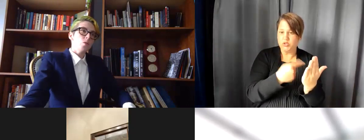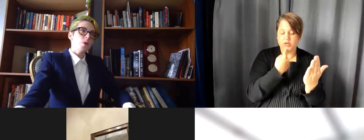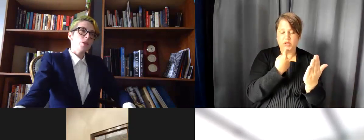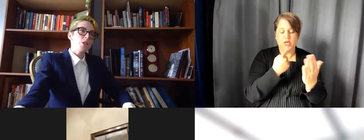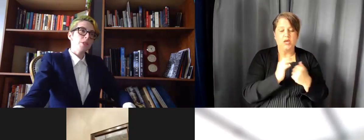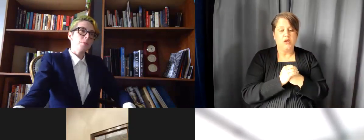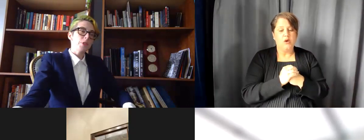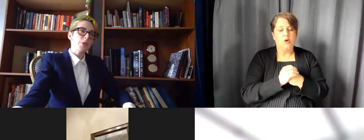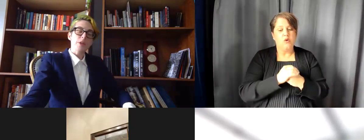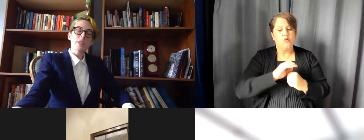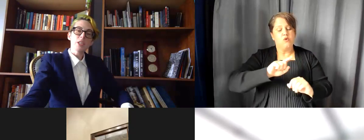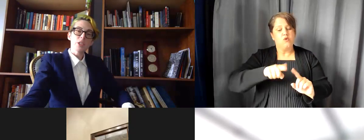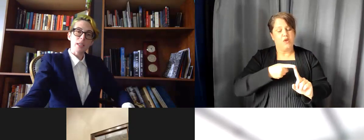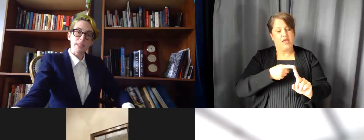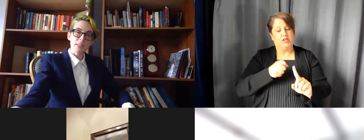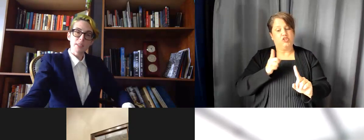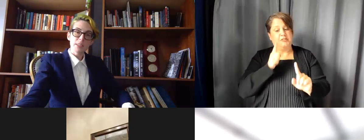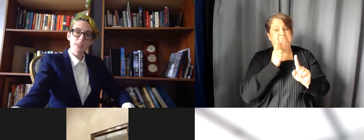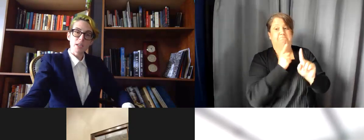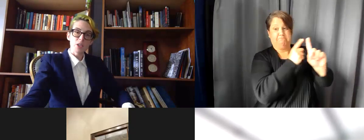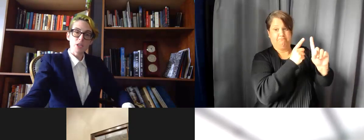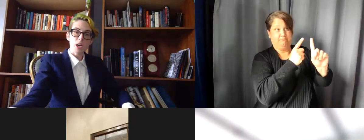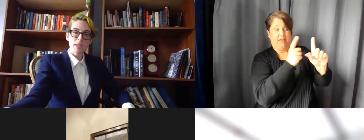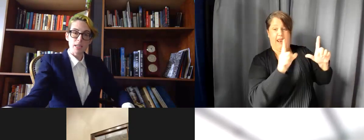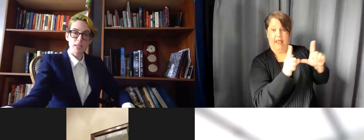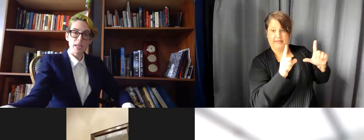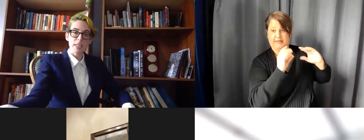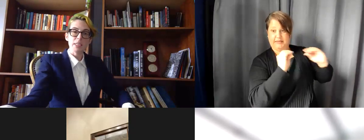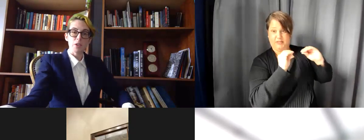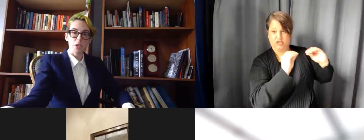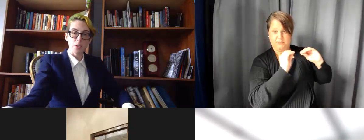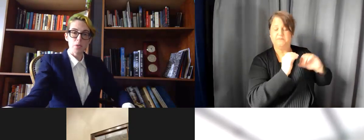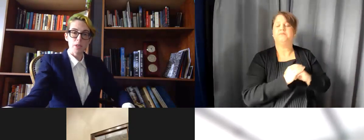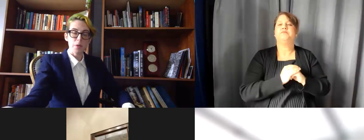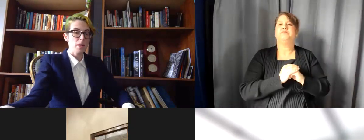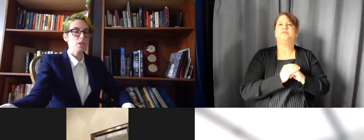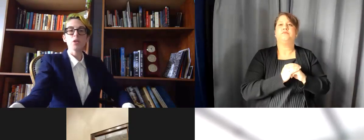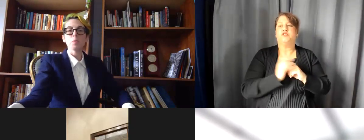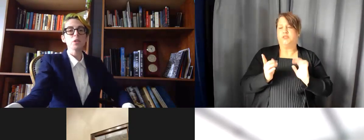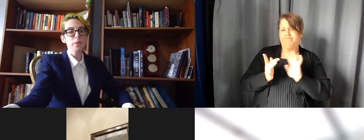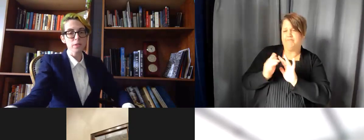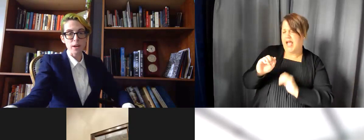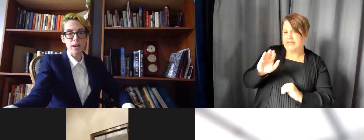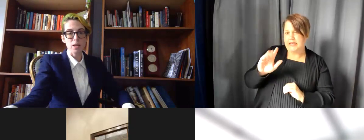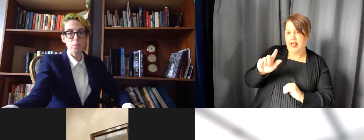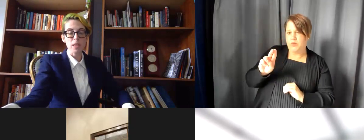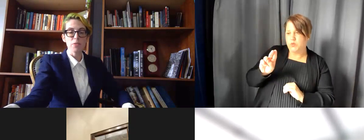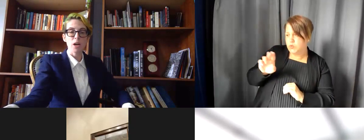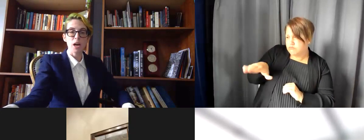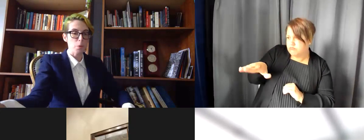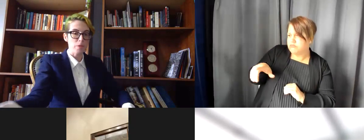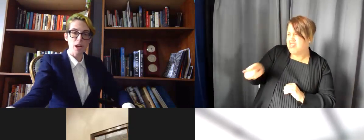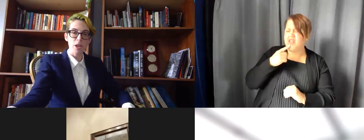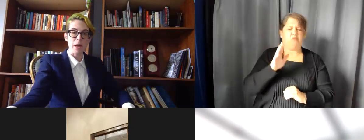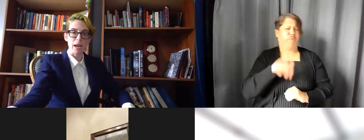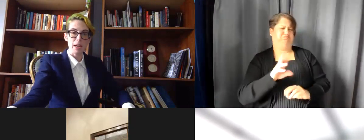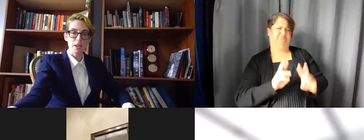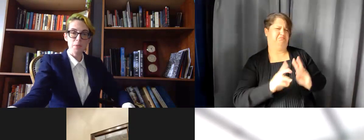Farrah Garland: when she was pursuing her teaching license, and she contacted the Aclu, and they were like. No, you'll be totally fine, but if not like we've got your back.